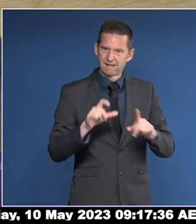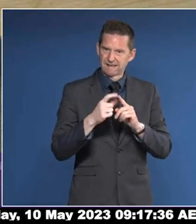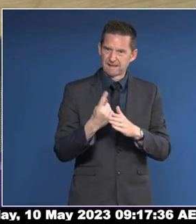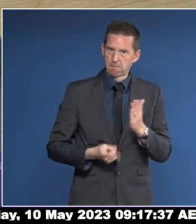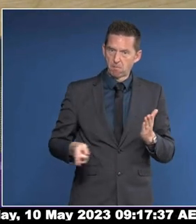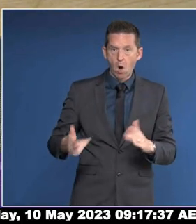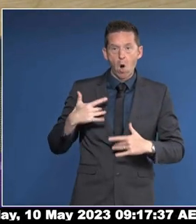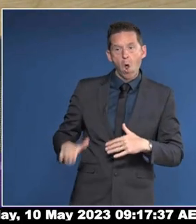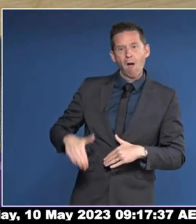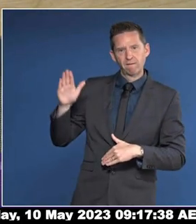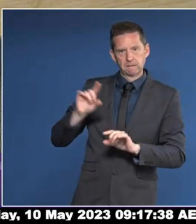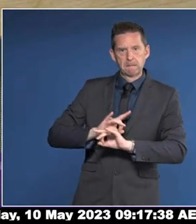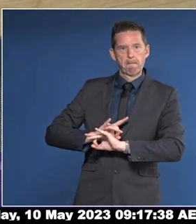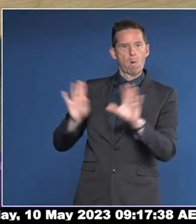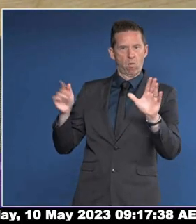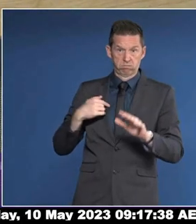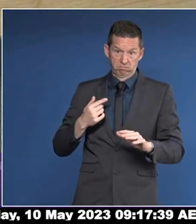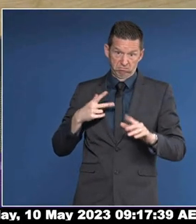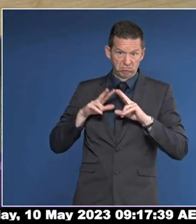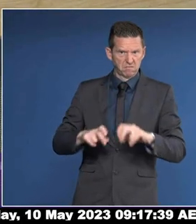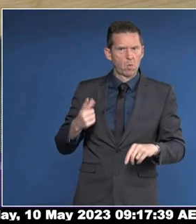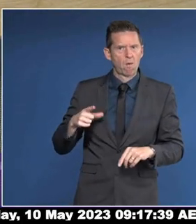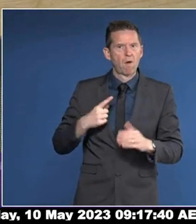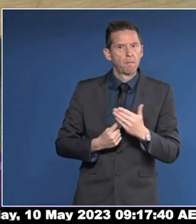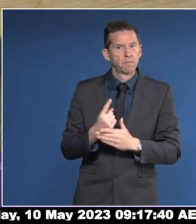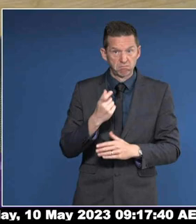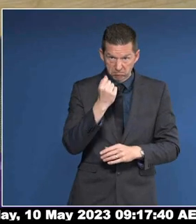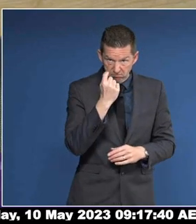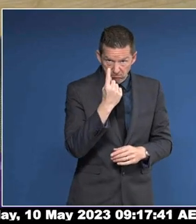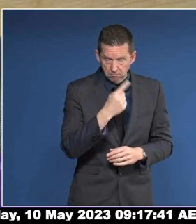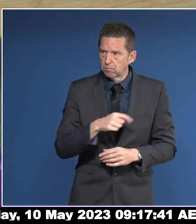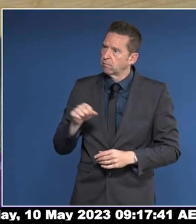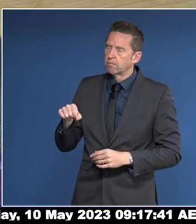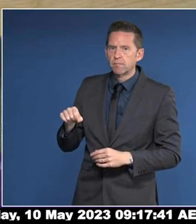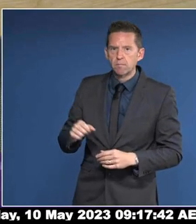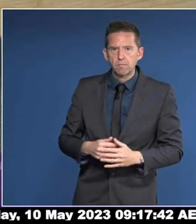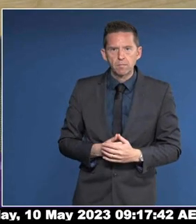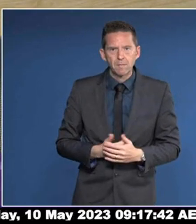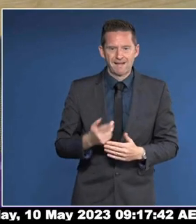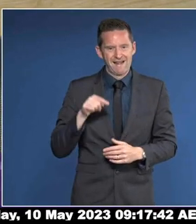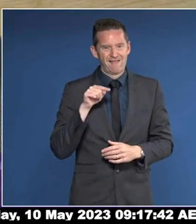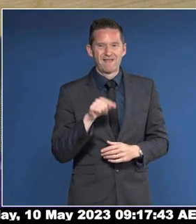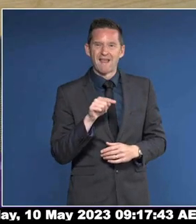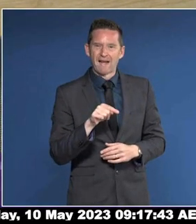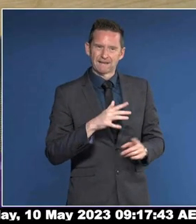So, that's the context in which I'm asking the questions. Yes. MS EASTMAN: So, in that context, if we do take the opportunity of